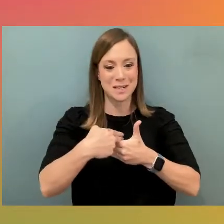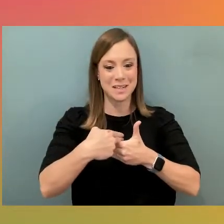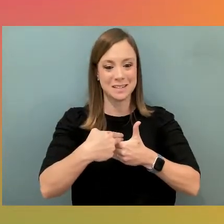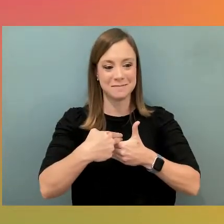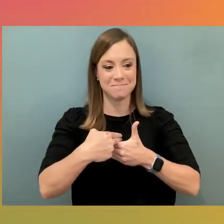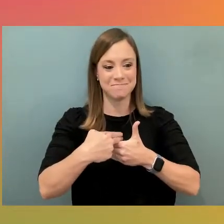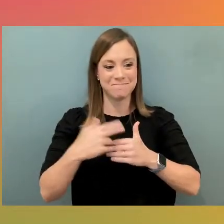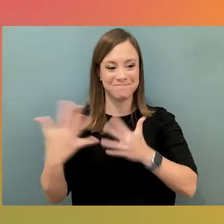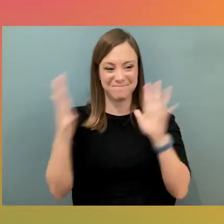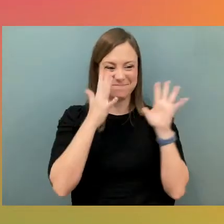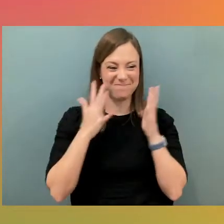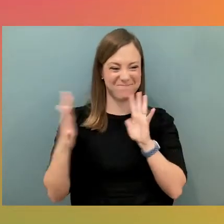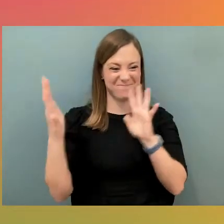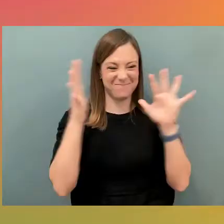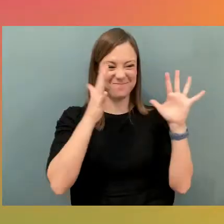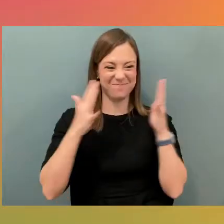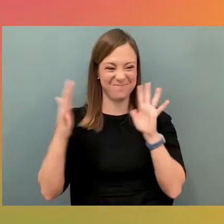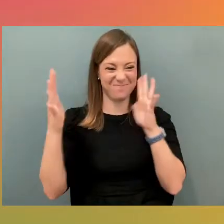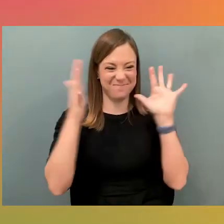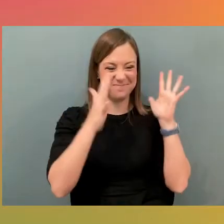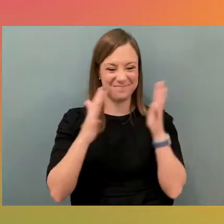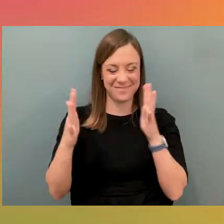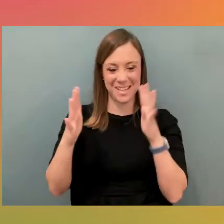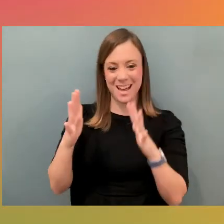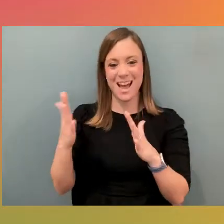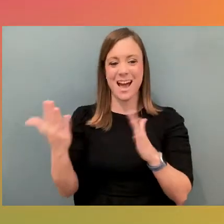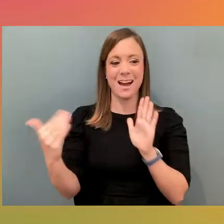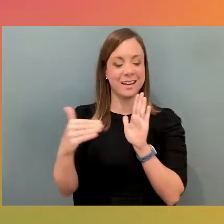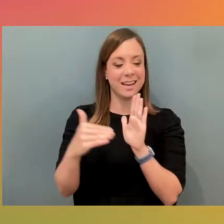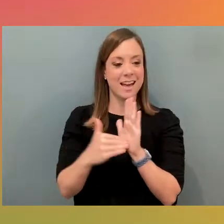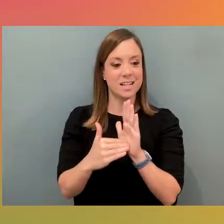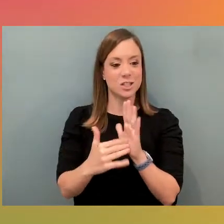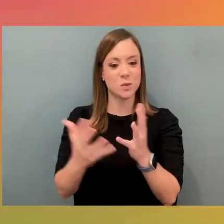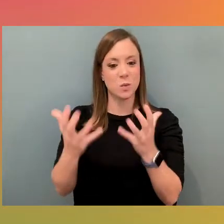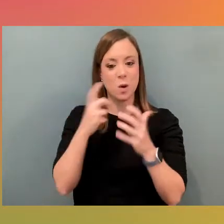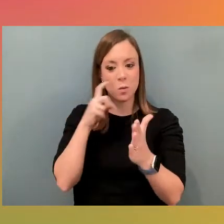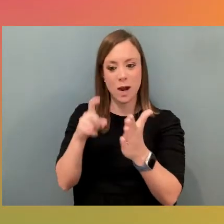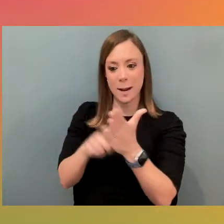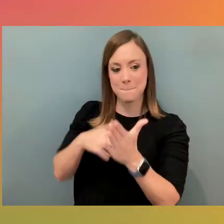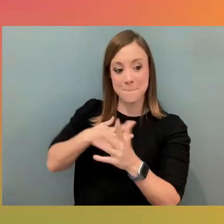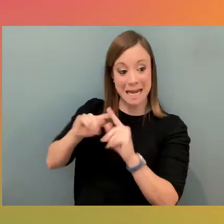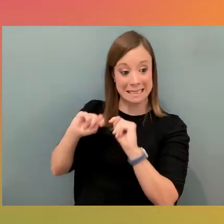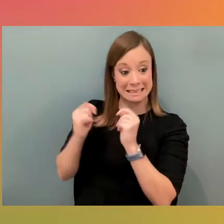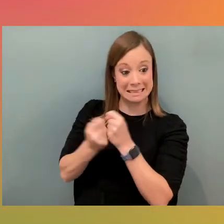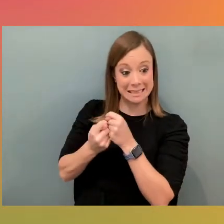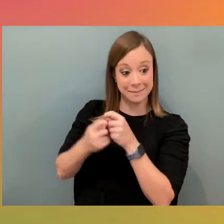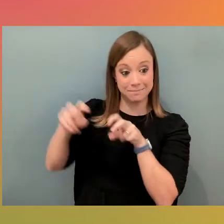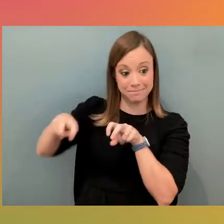THANK YOU SO MUCH FOR JOINING ME TODAY. THANK YOU SO MUCH.